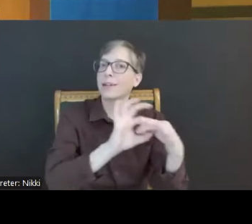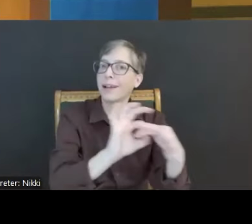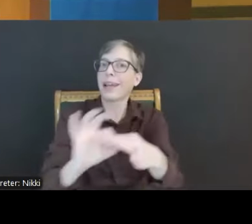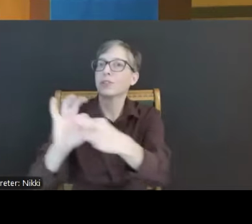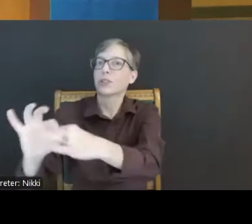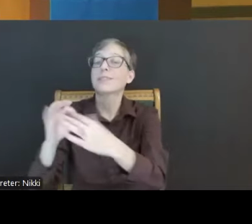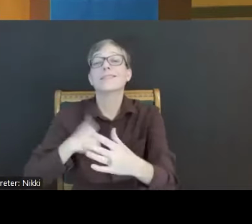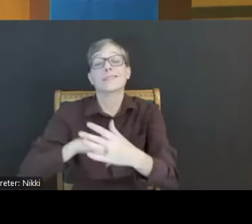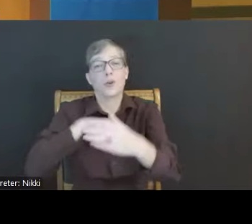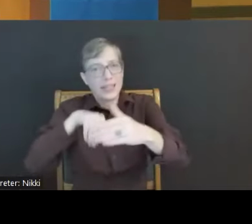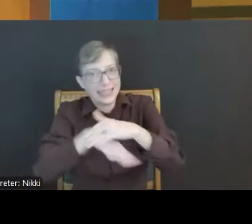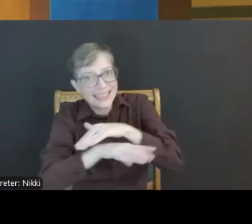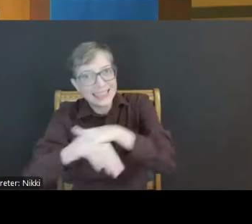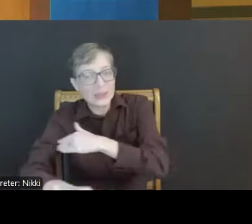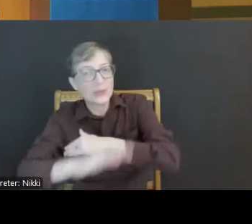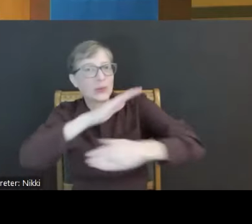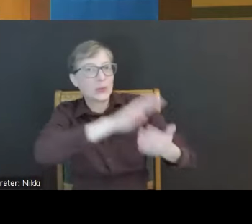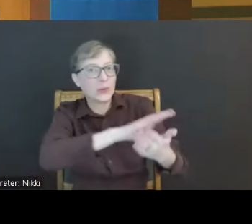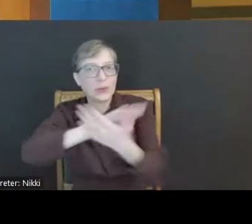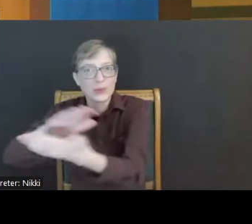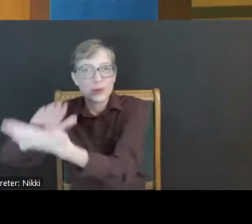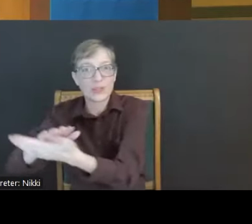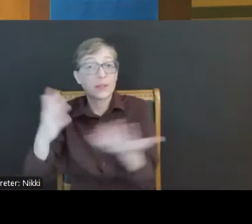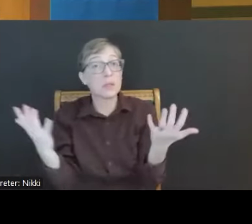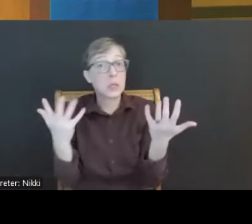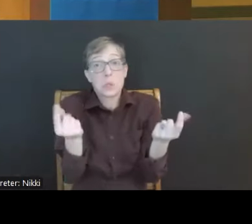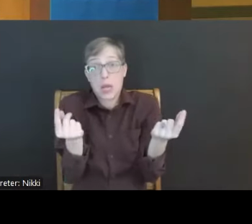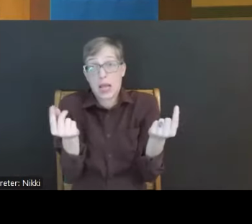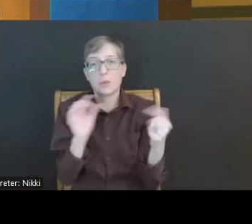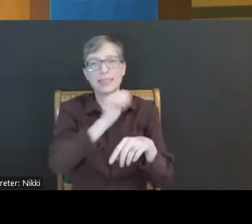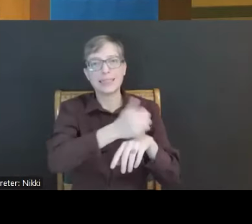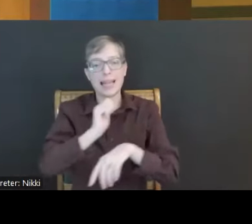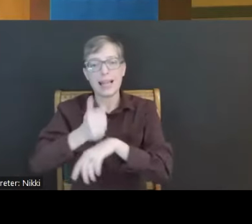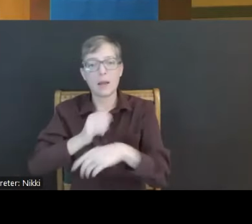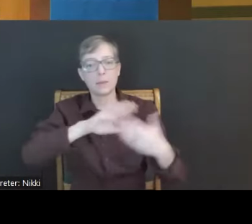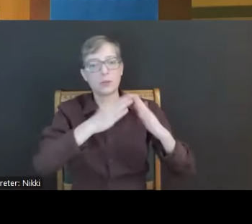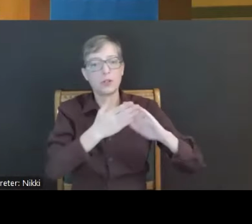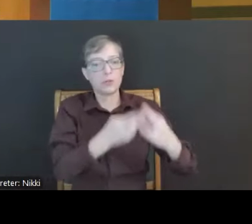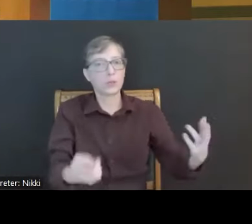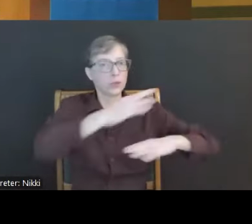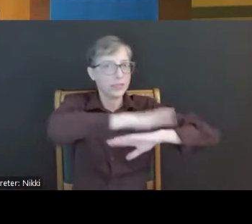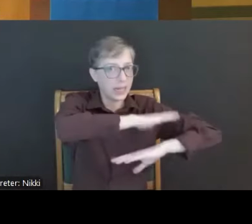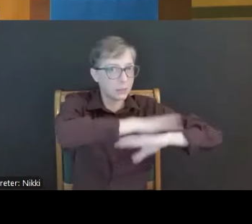resource tables we partnered with schools um parent family um advisory teams um Family parent